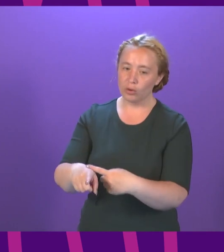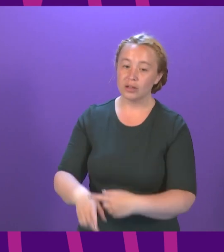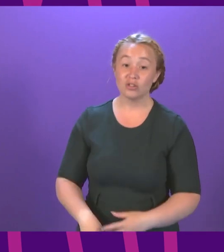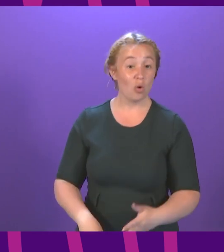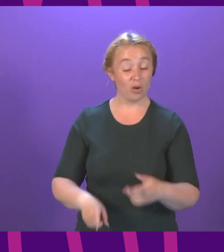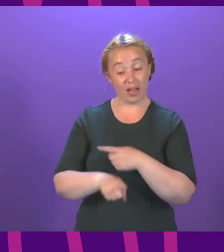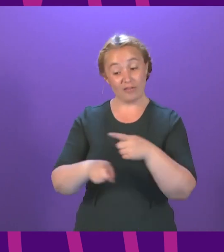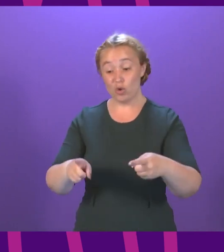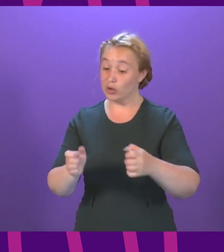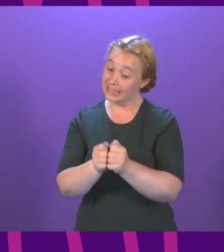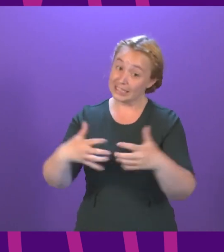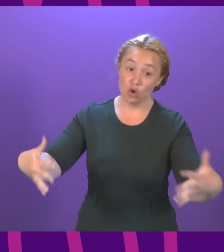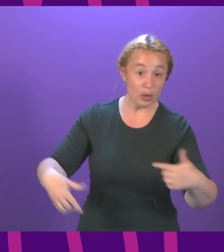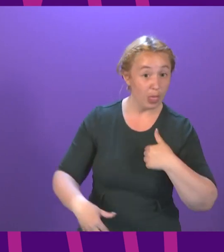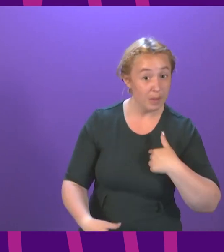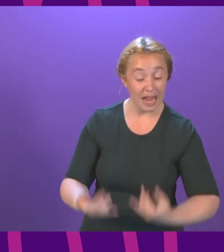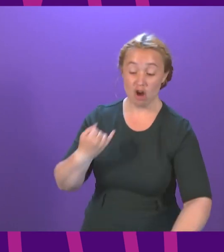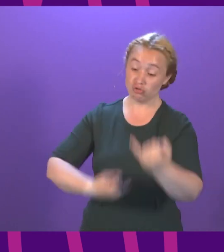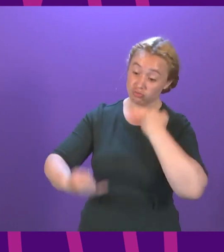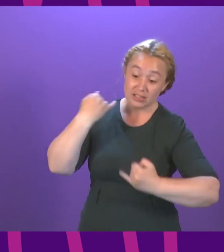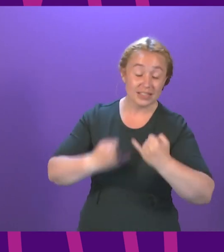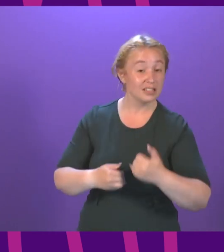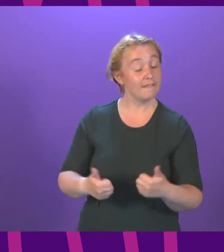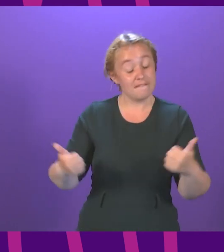from those who disagree with my decisions. That is my job—that is my responsibility.